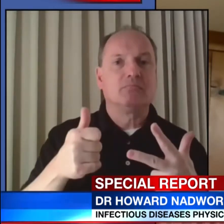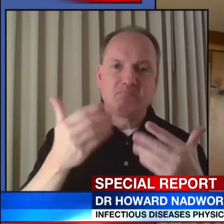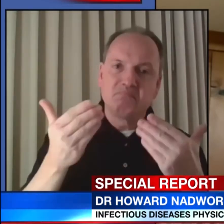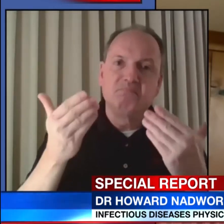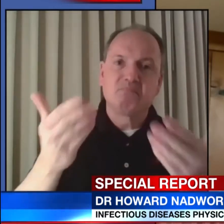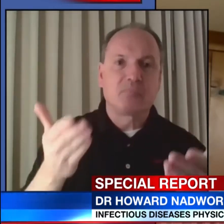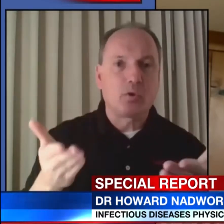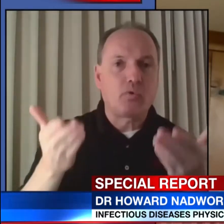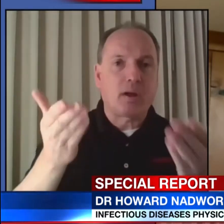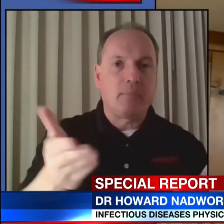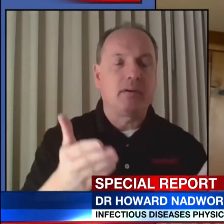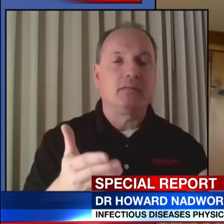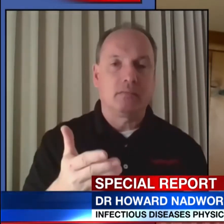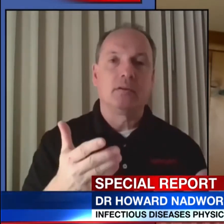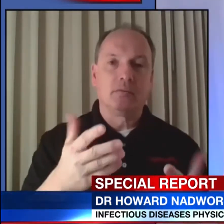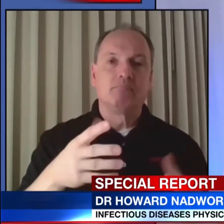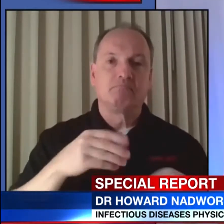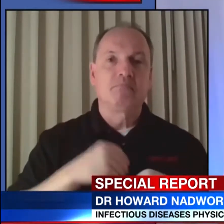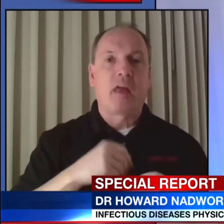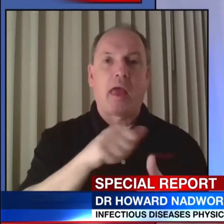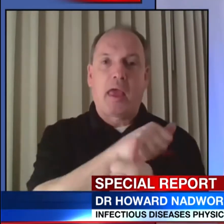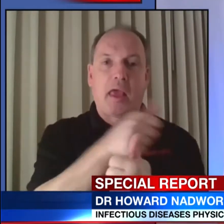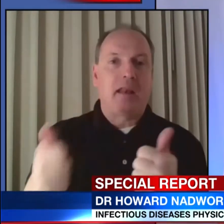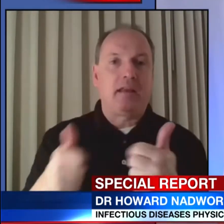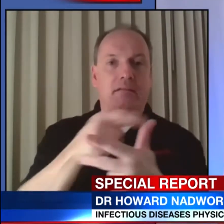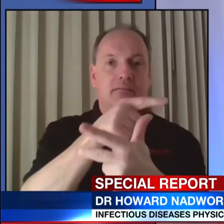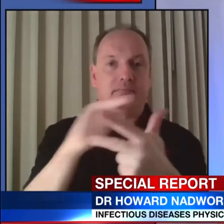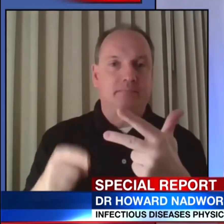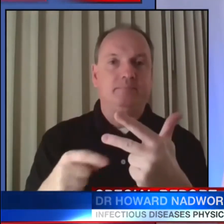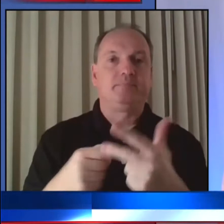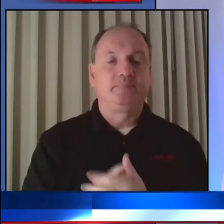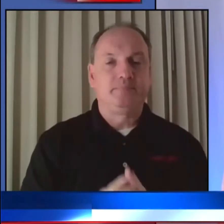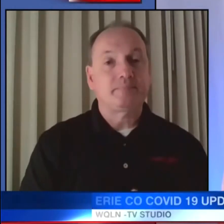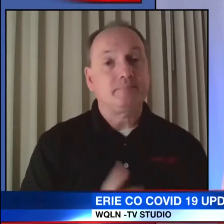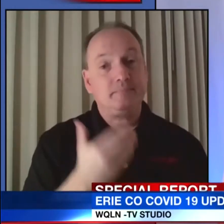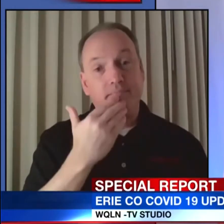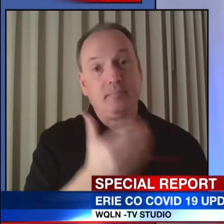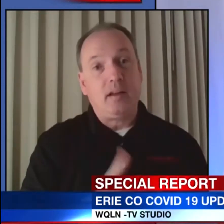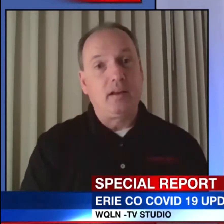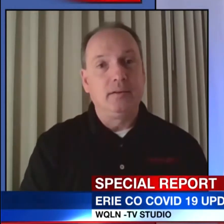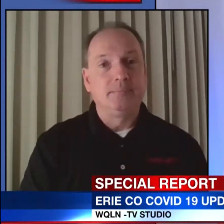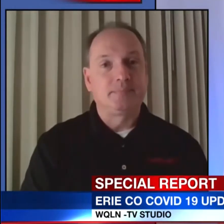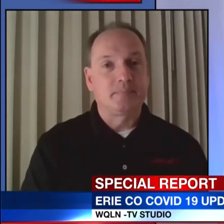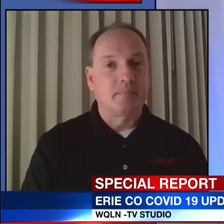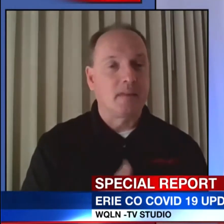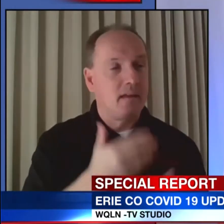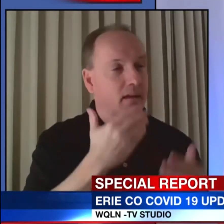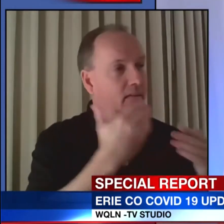VACCINES ARE COMPARABLE. I DON'T HAVE A CONCERN IF SOMEONE IS OFFERED ONE VACCINE OR THE ANOTHER, JUST